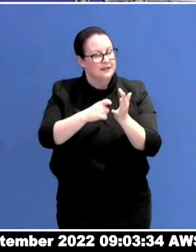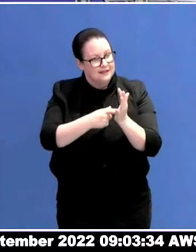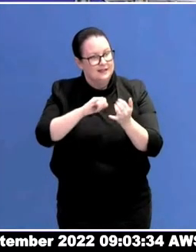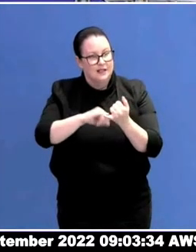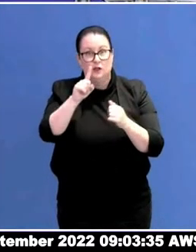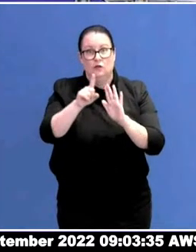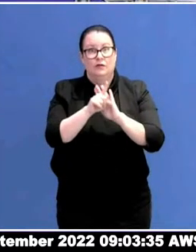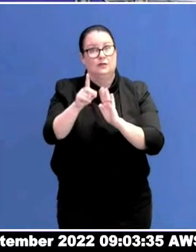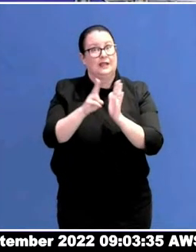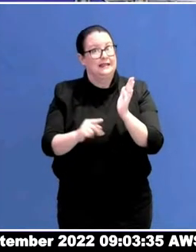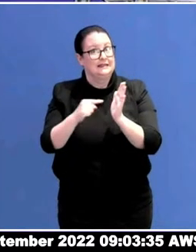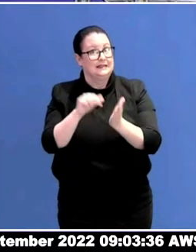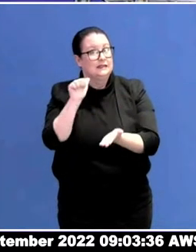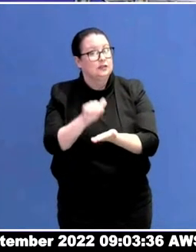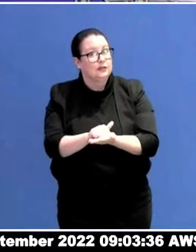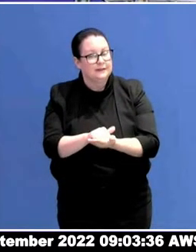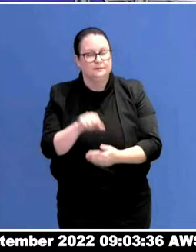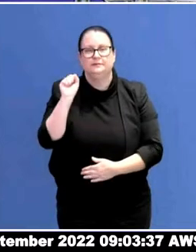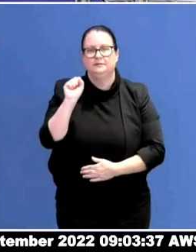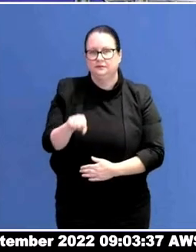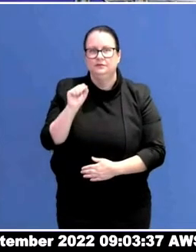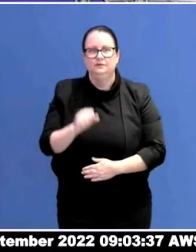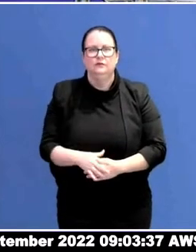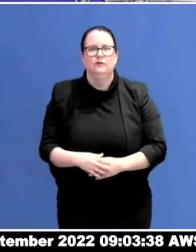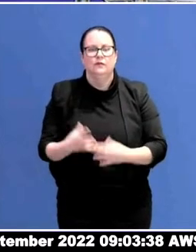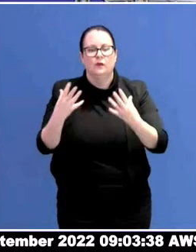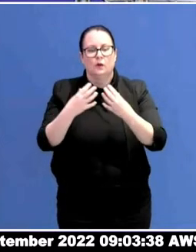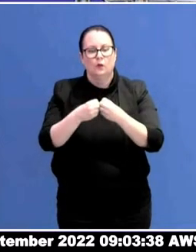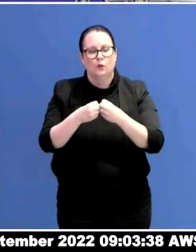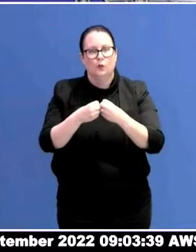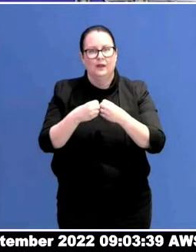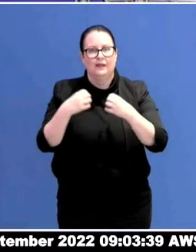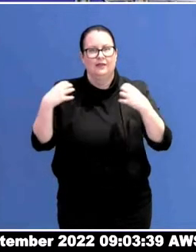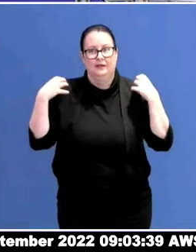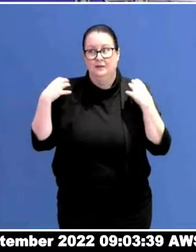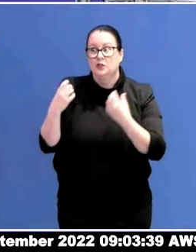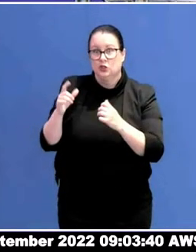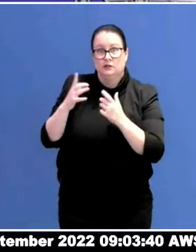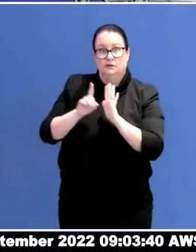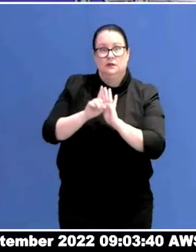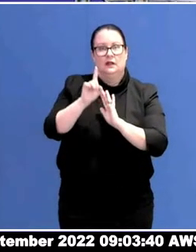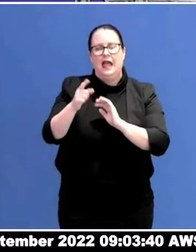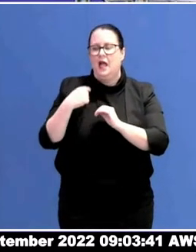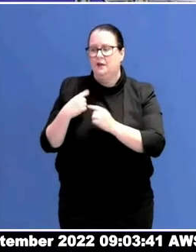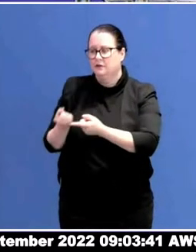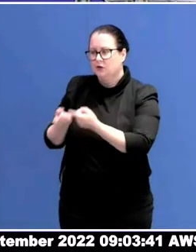Territory? MS CHALMERS: Yes, with the Commission's leave, and I'm instructed by the Solicitor for the Northern Territory.